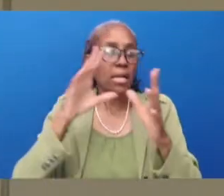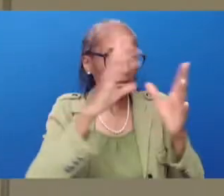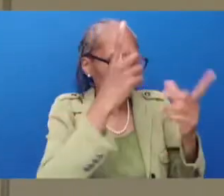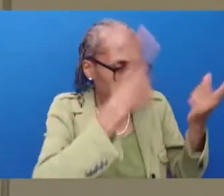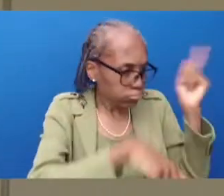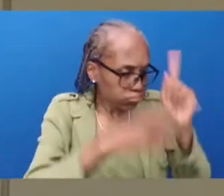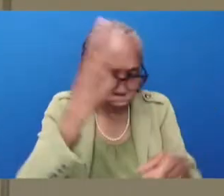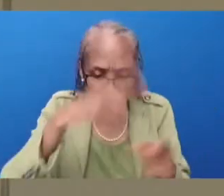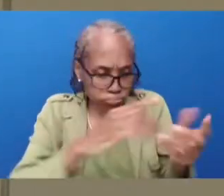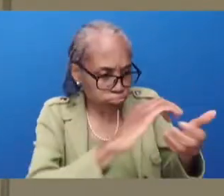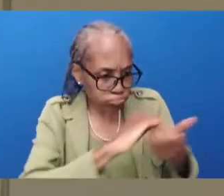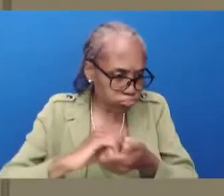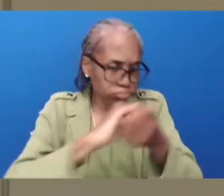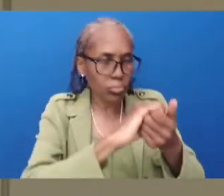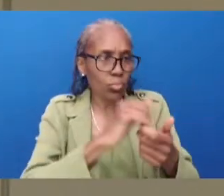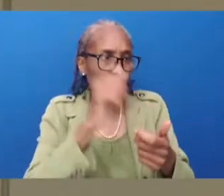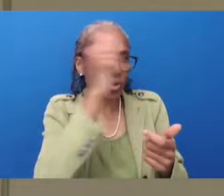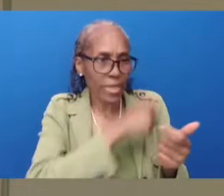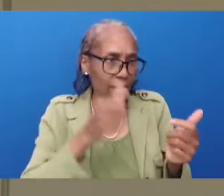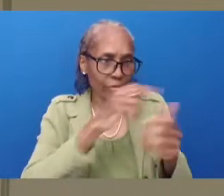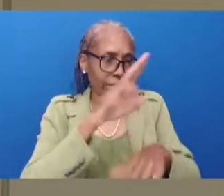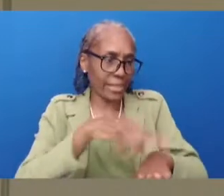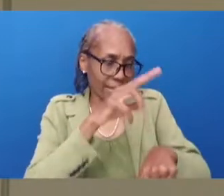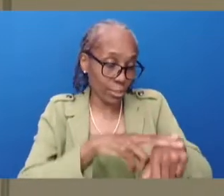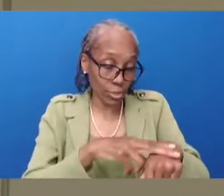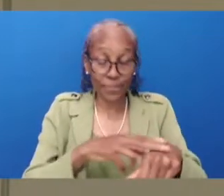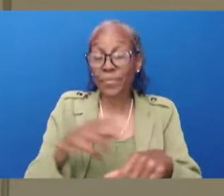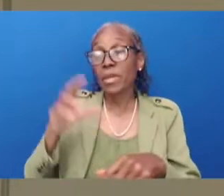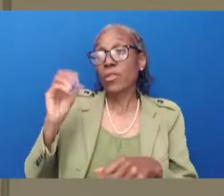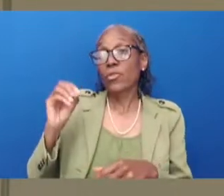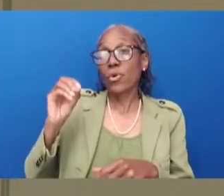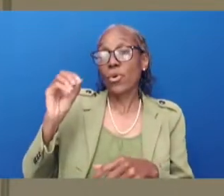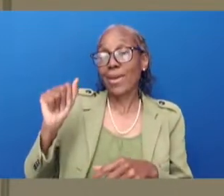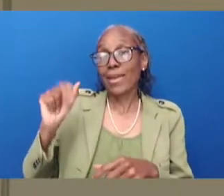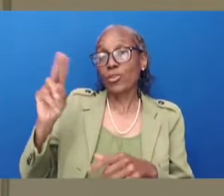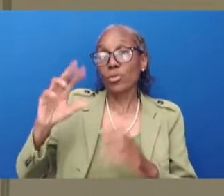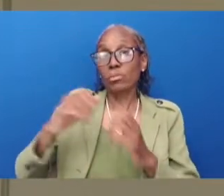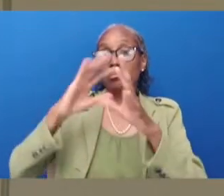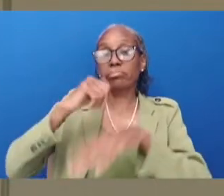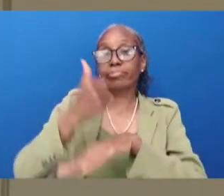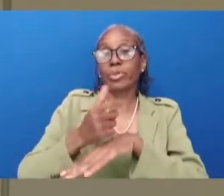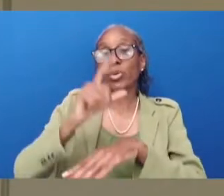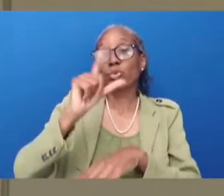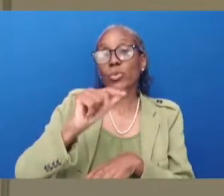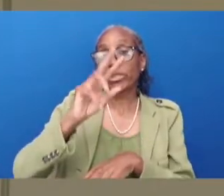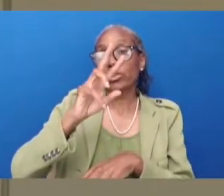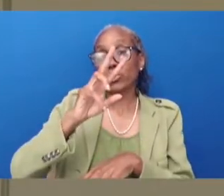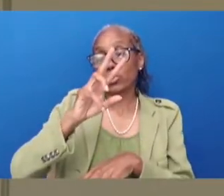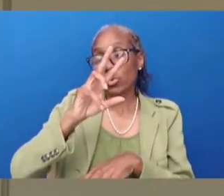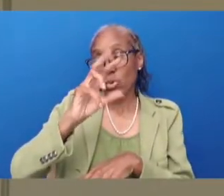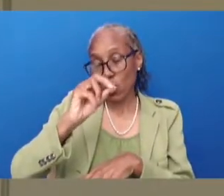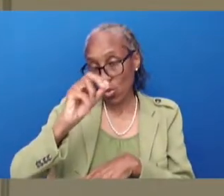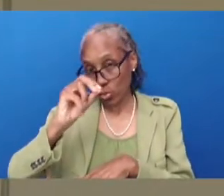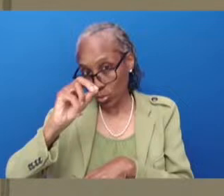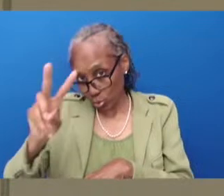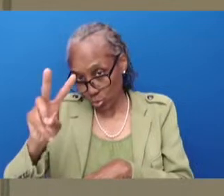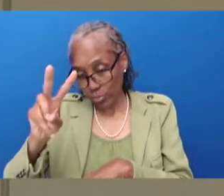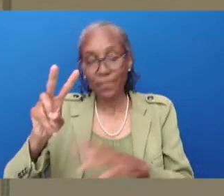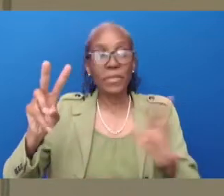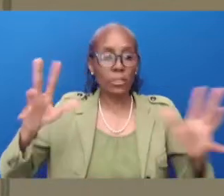SOLIDARITY AMONG AFRICAN NATIONS.